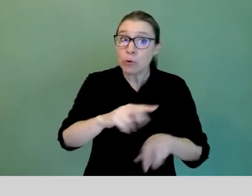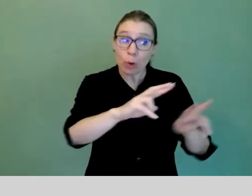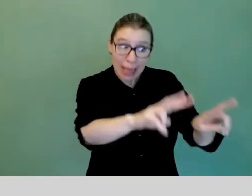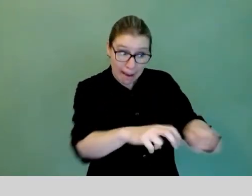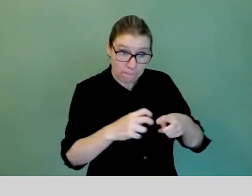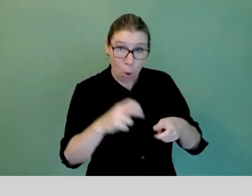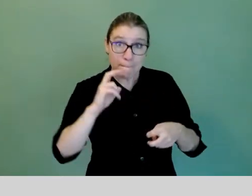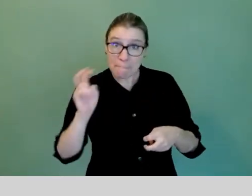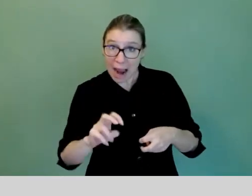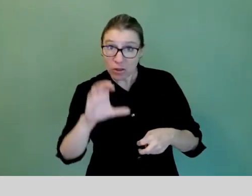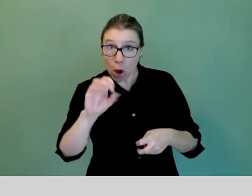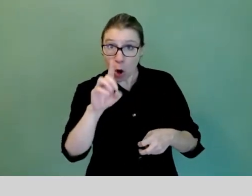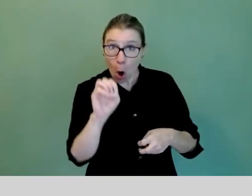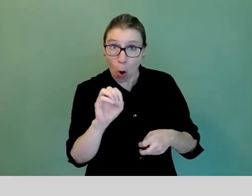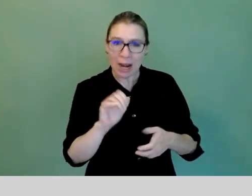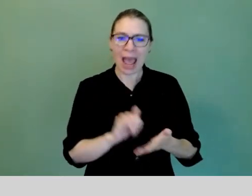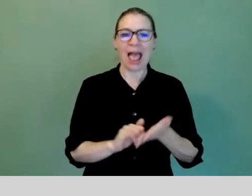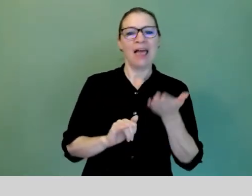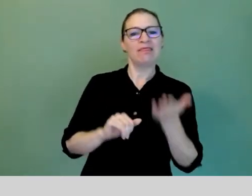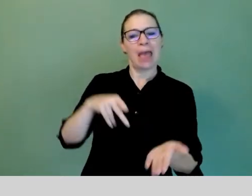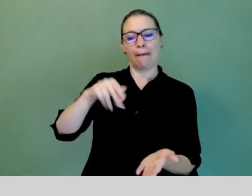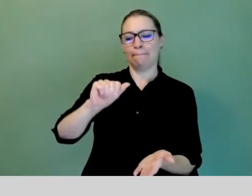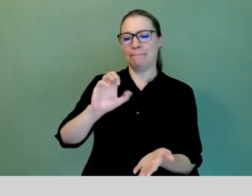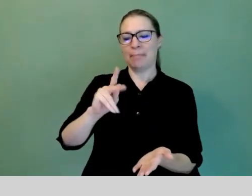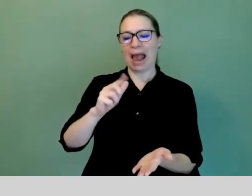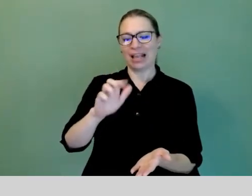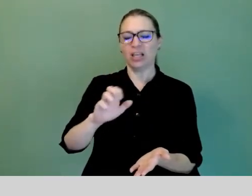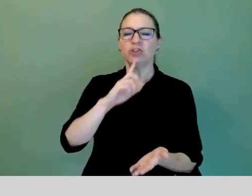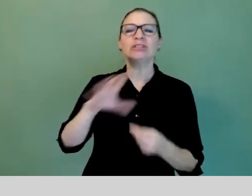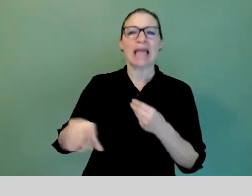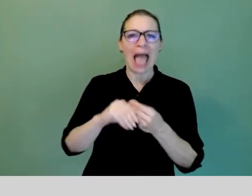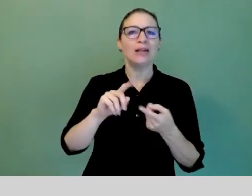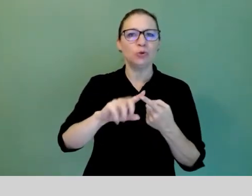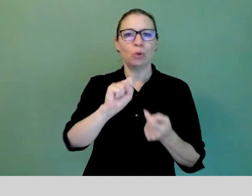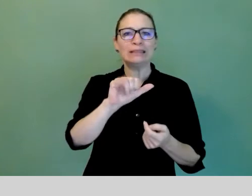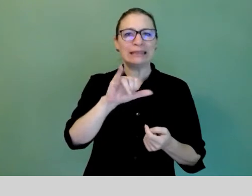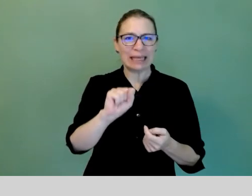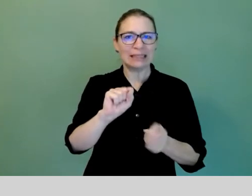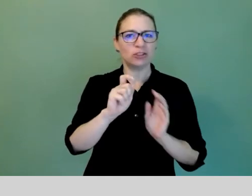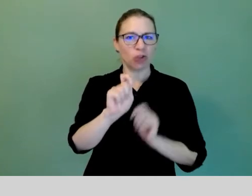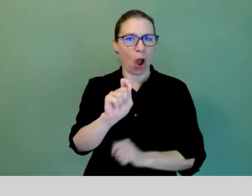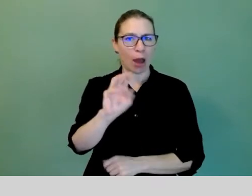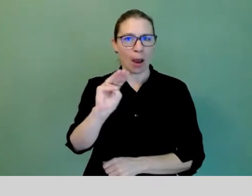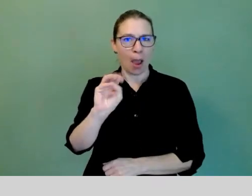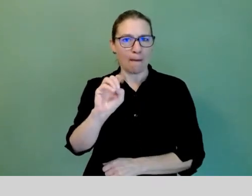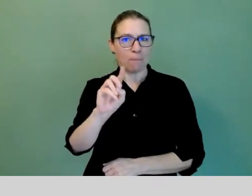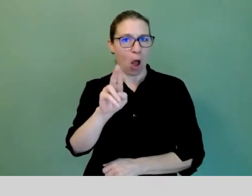the package is added to the sys.modules dict. To demonstrate what I mean,